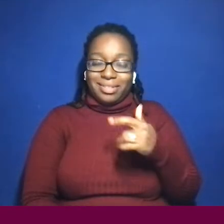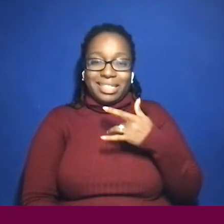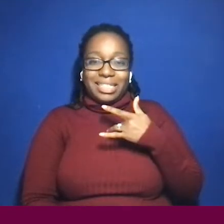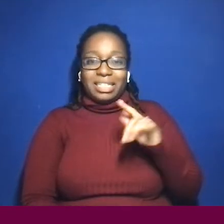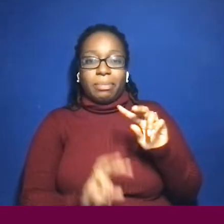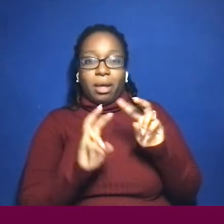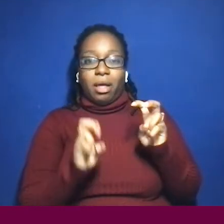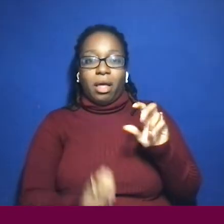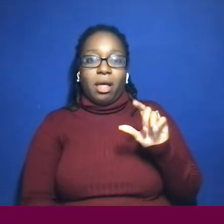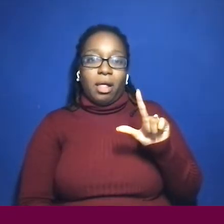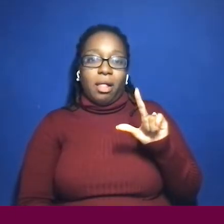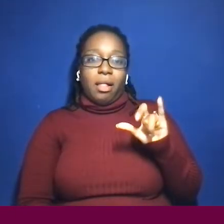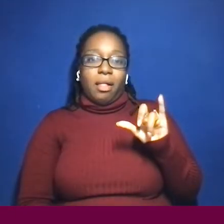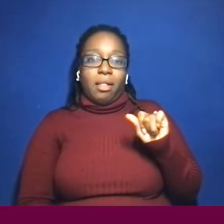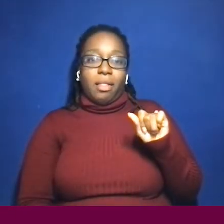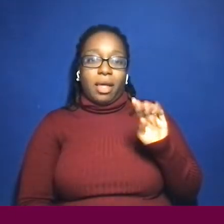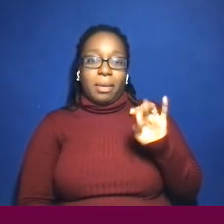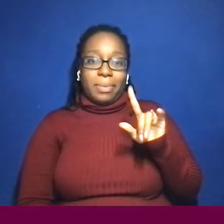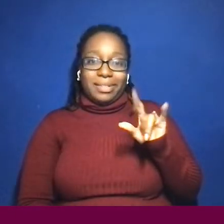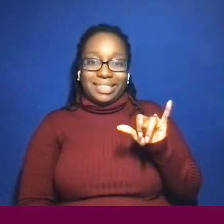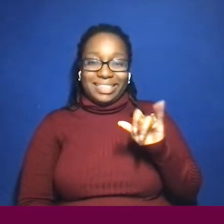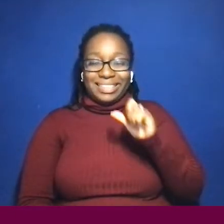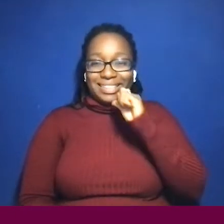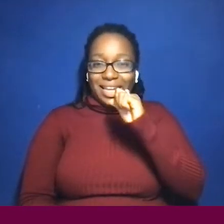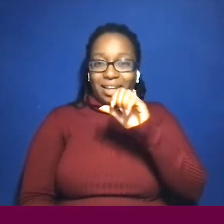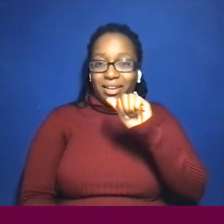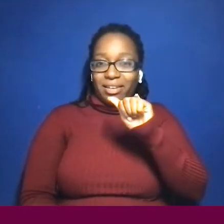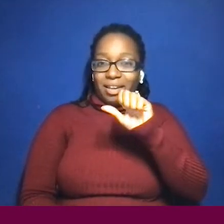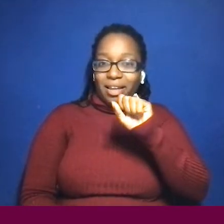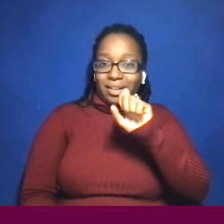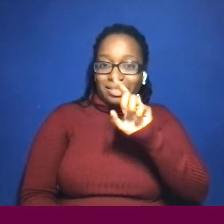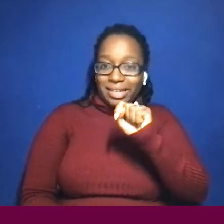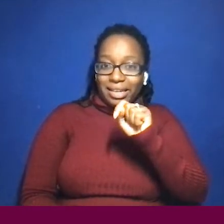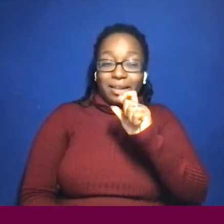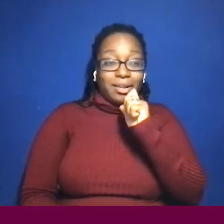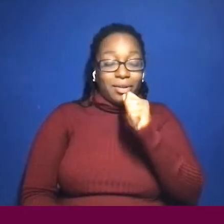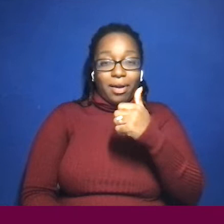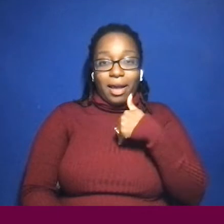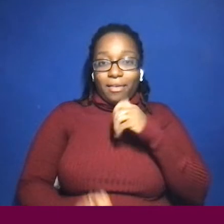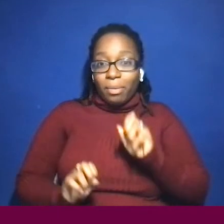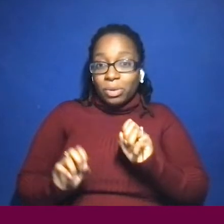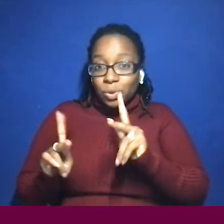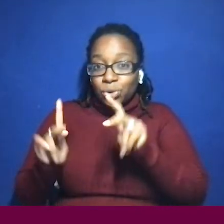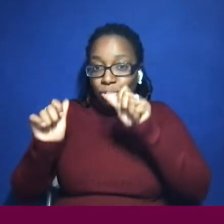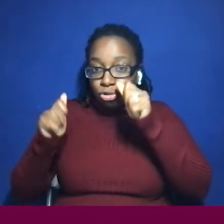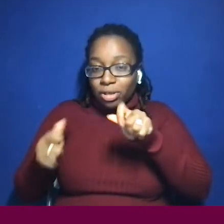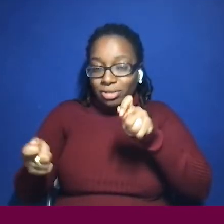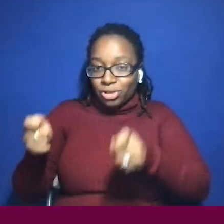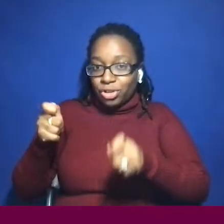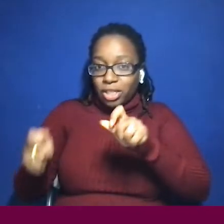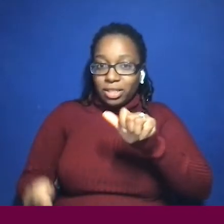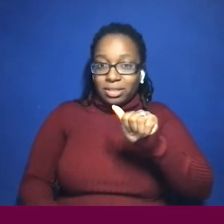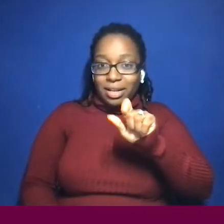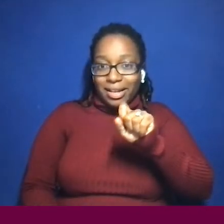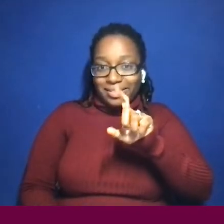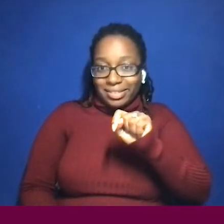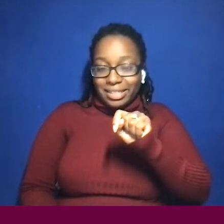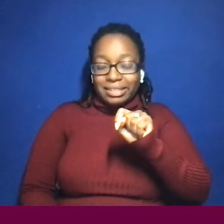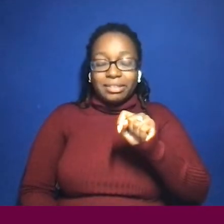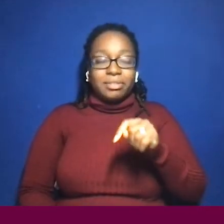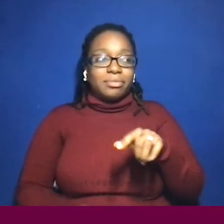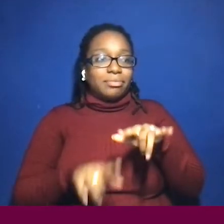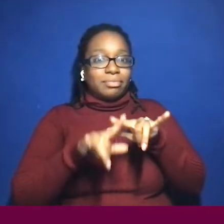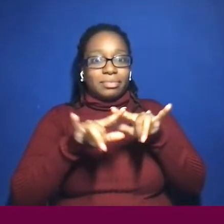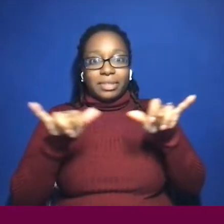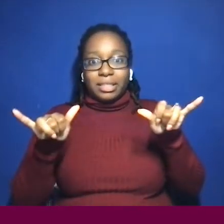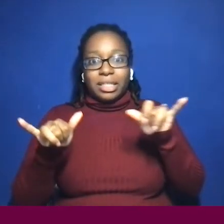given an opportunity to be an asset. And at the same time, there were just heartbreaking